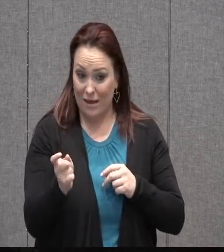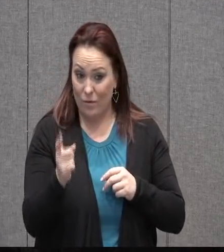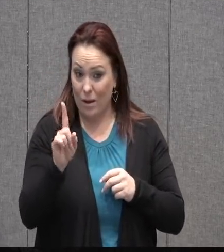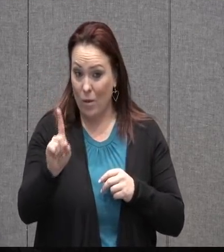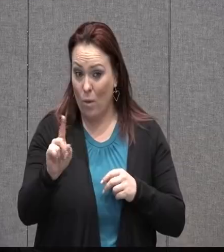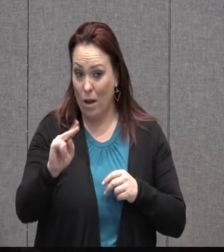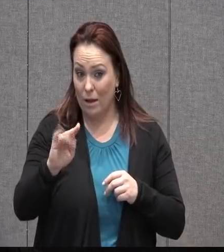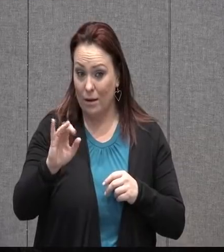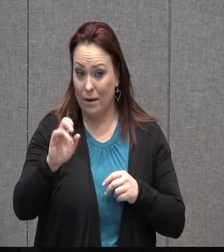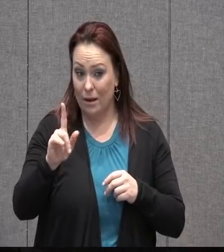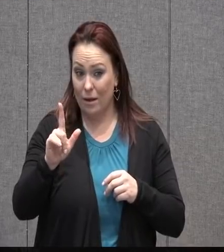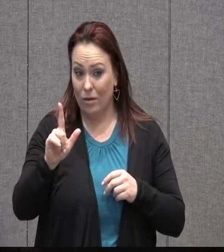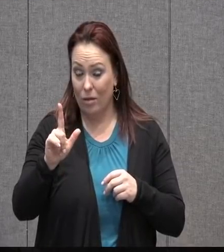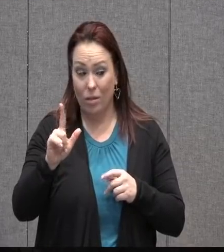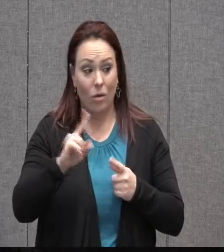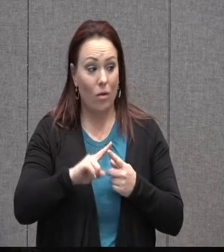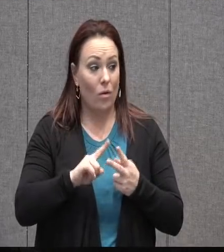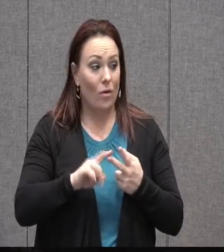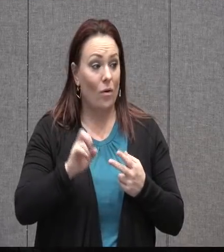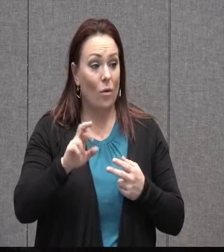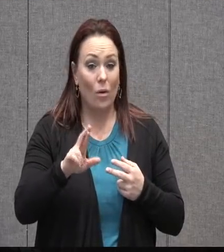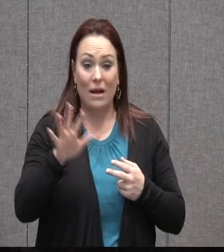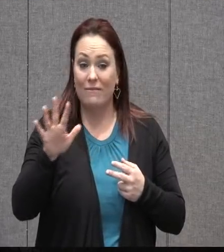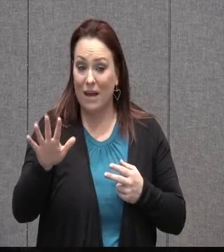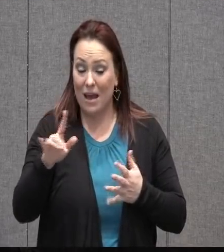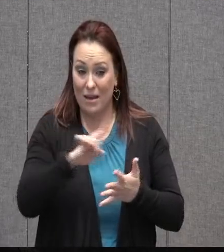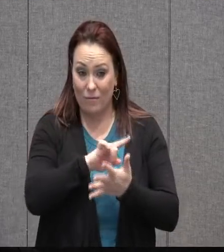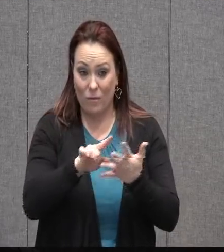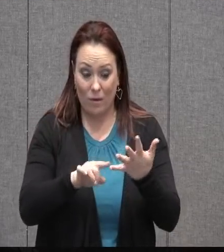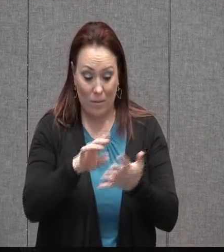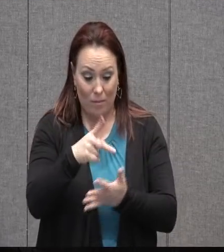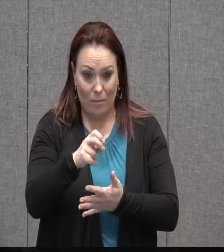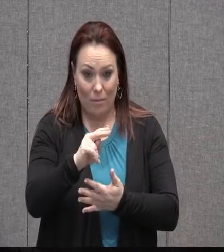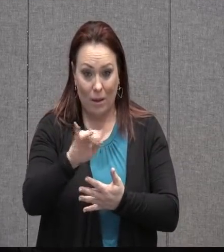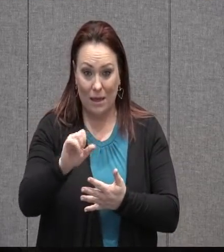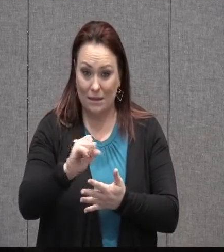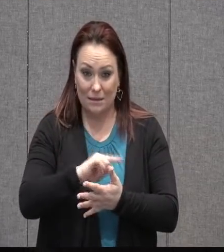or five pennies and I don't have enough five pennies,